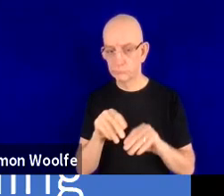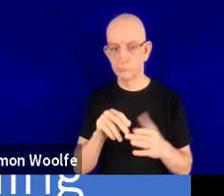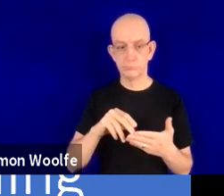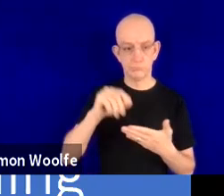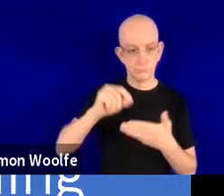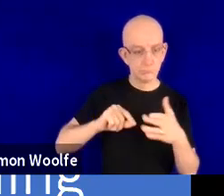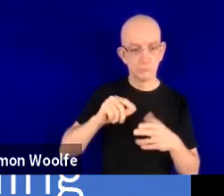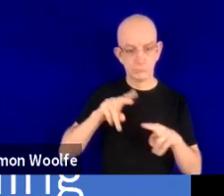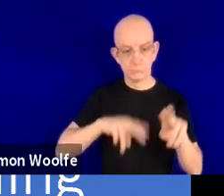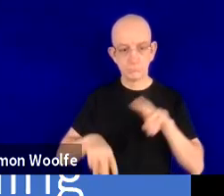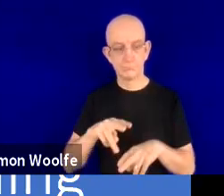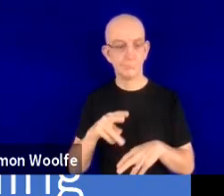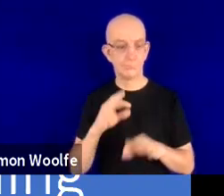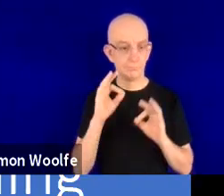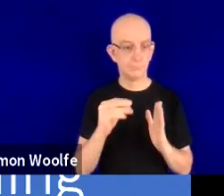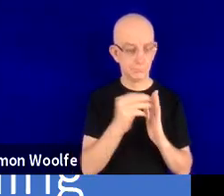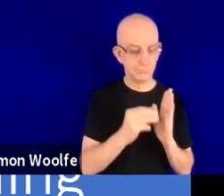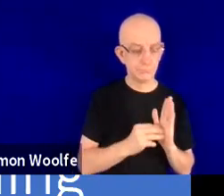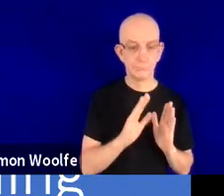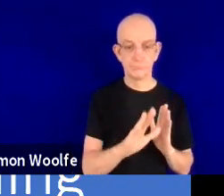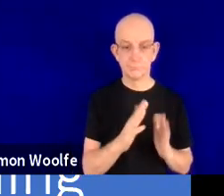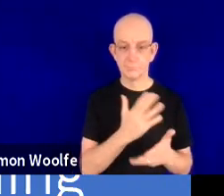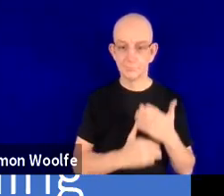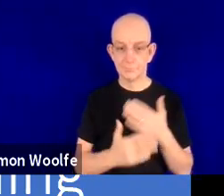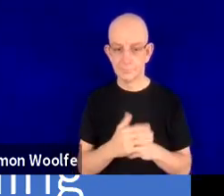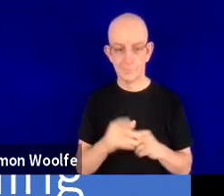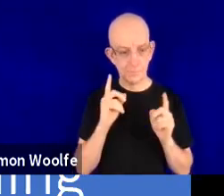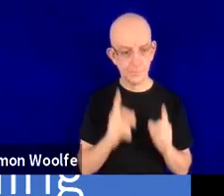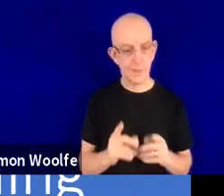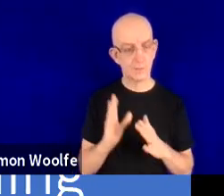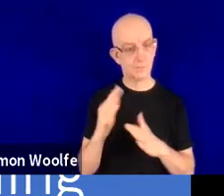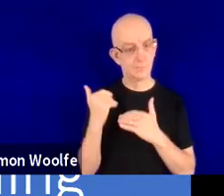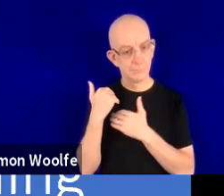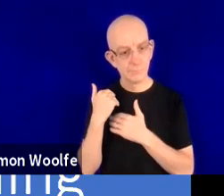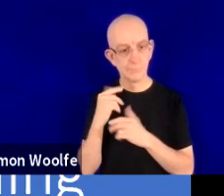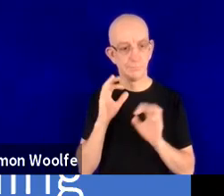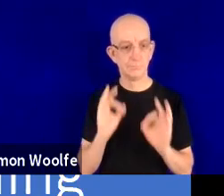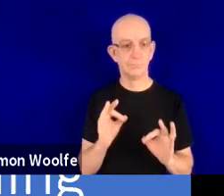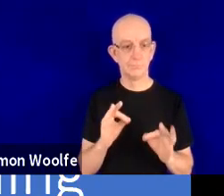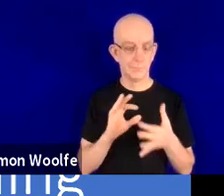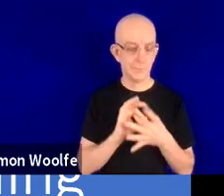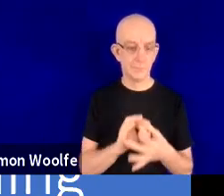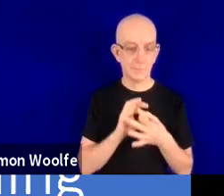participatory organization of person with disabilities need to be involved in the design of